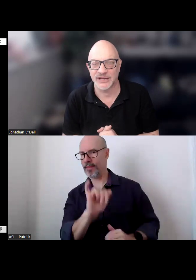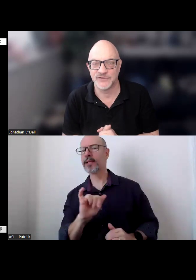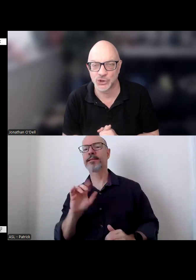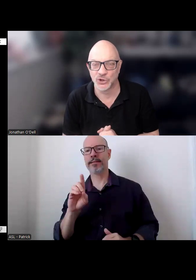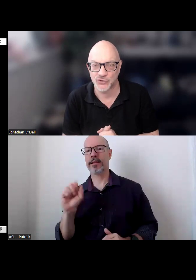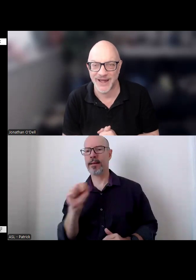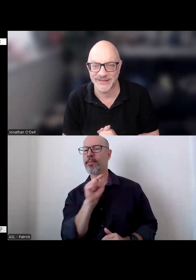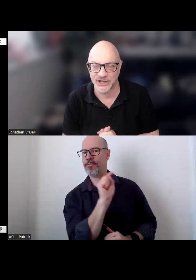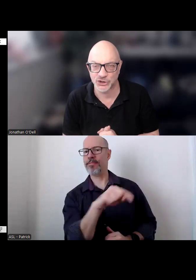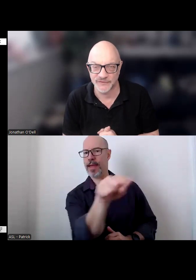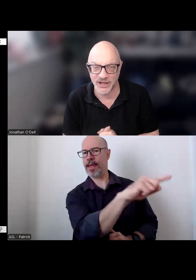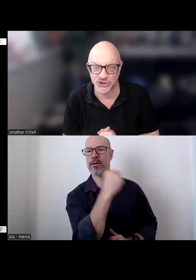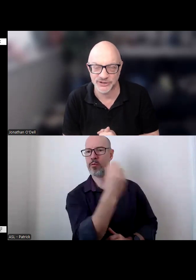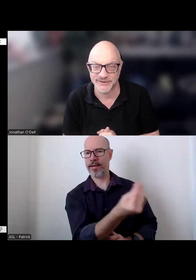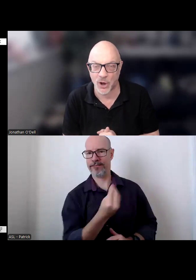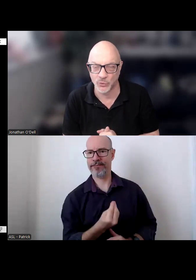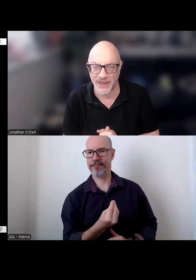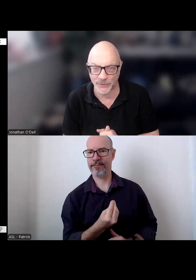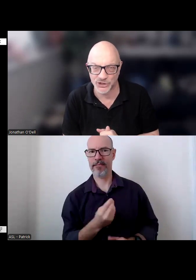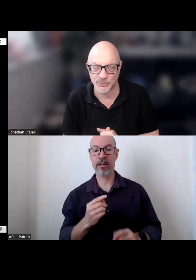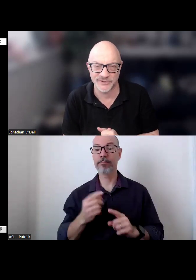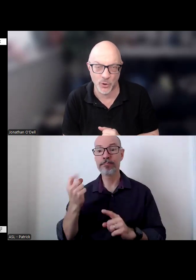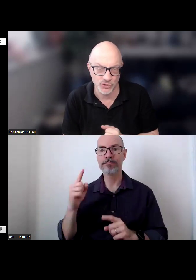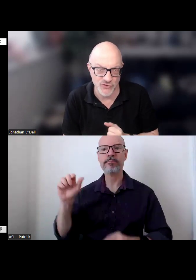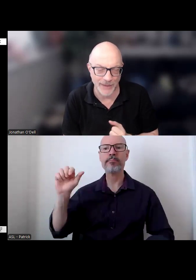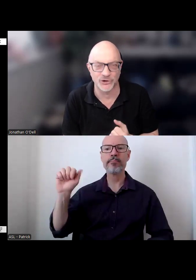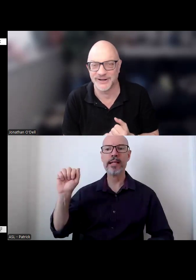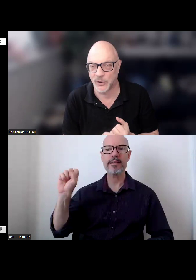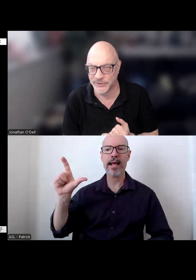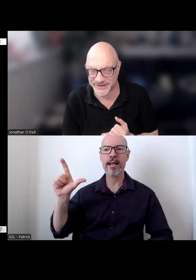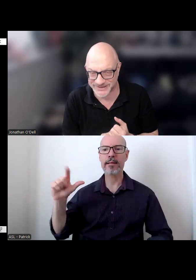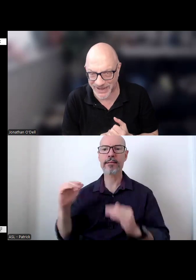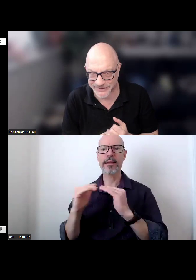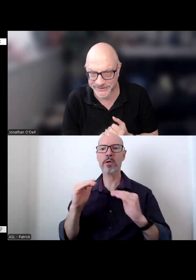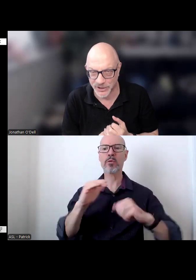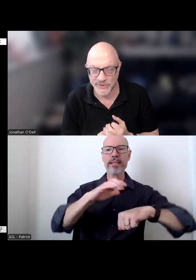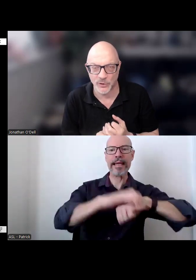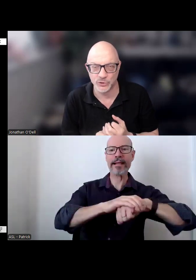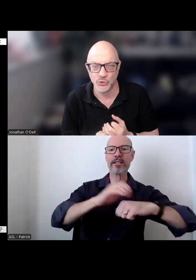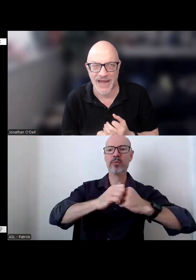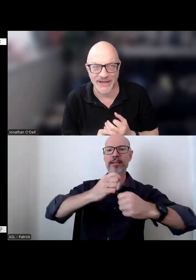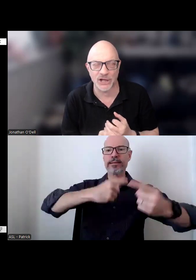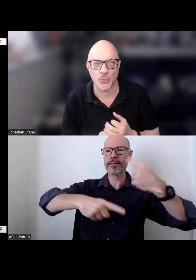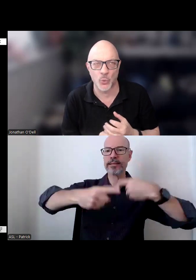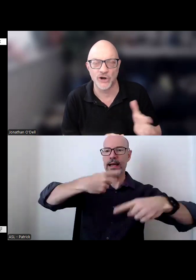That's how they see it. ASL is not a visual translation of English FP it is its own language with grammar